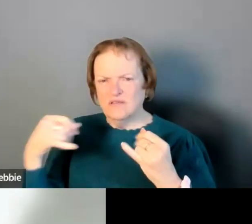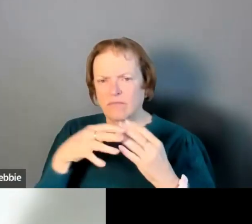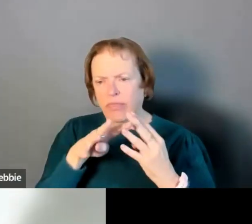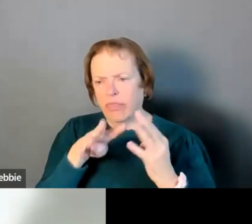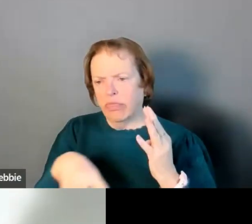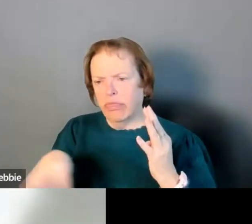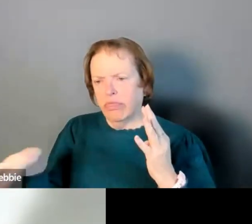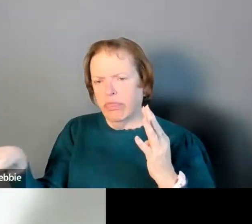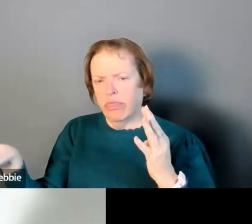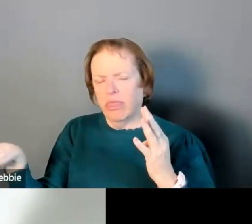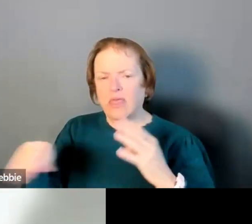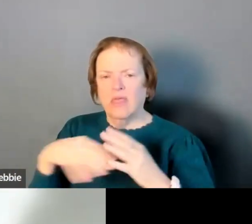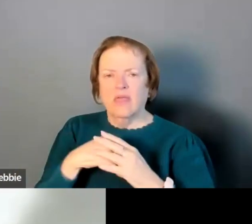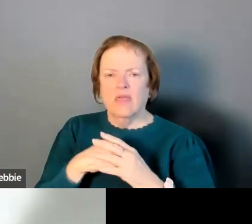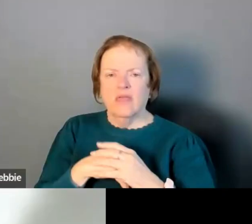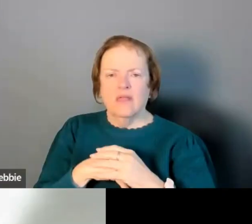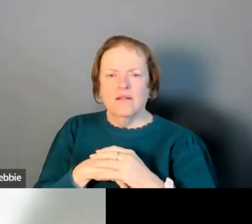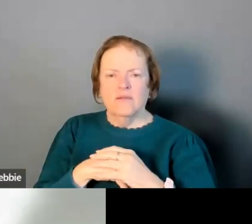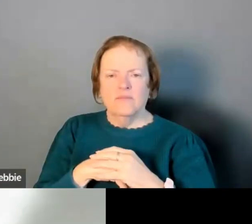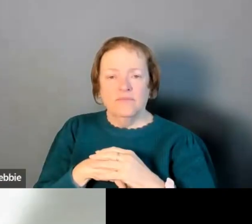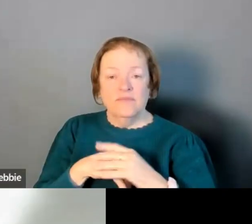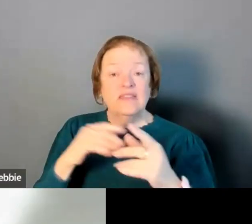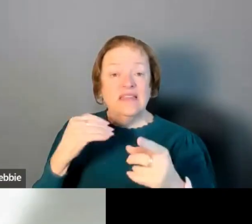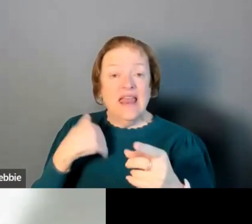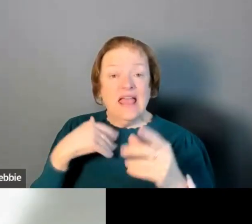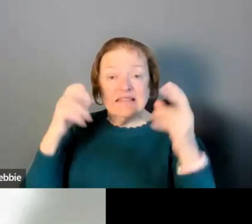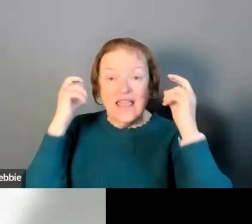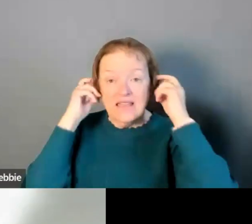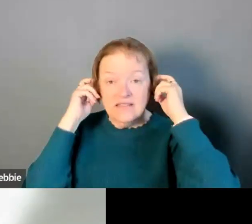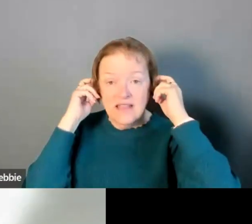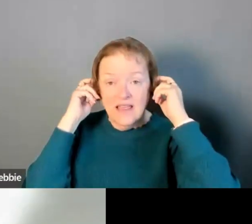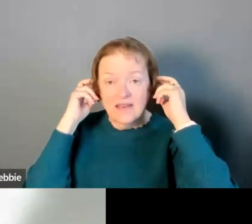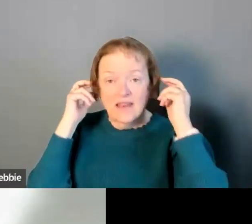It has a headset. And this is a little checker.